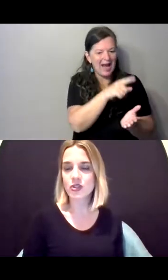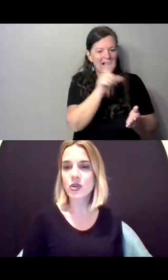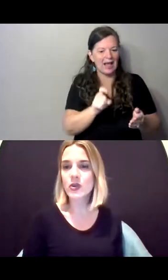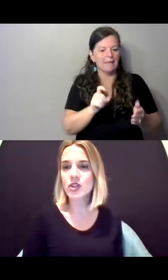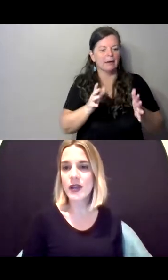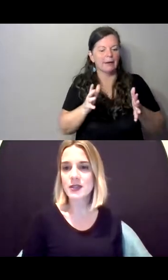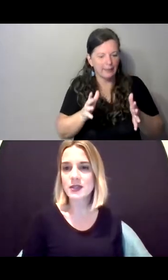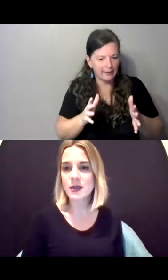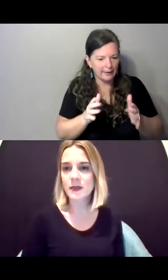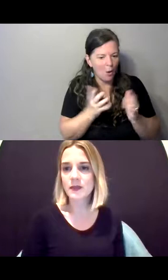So, you adjust